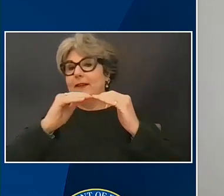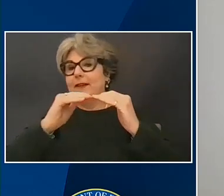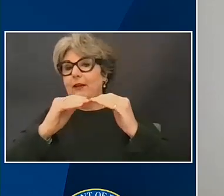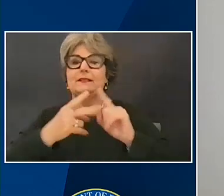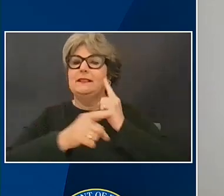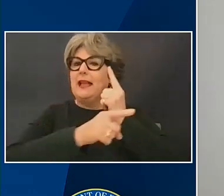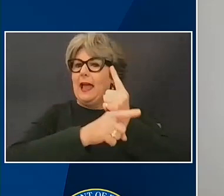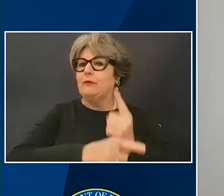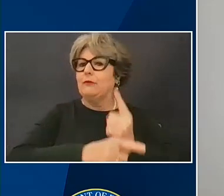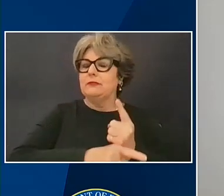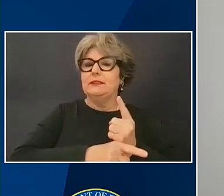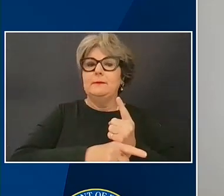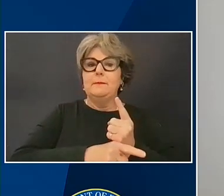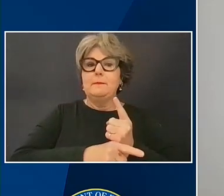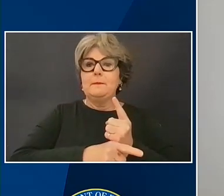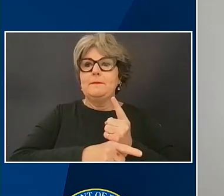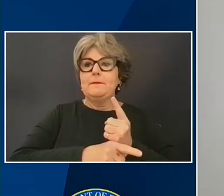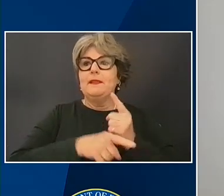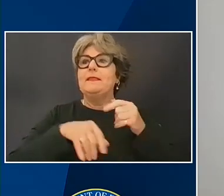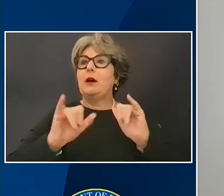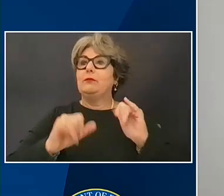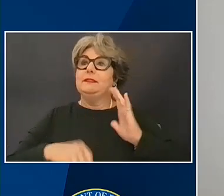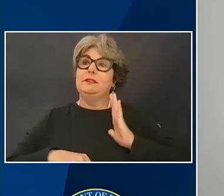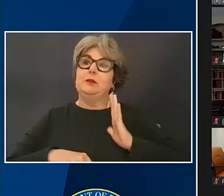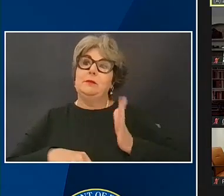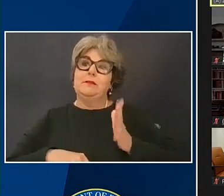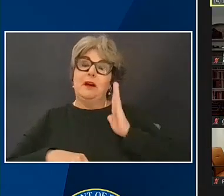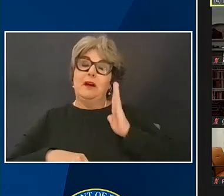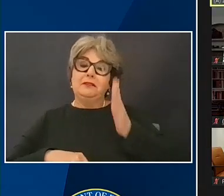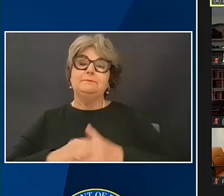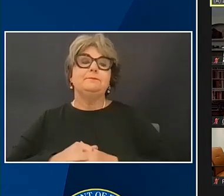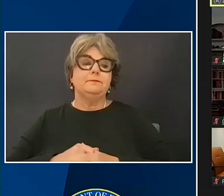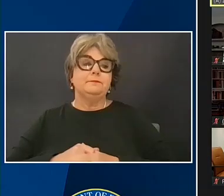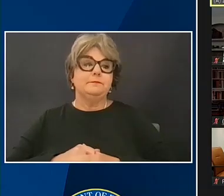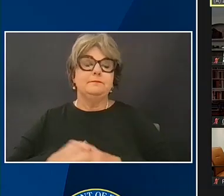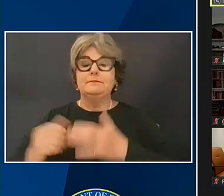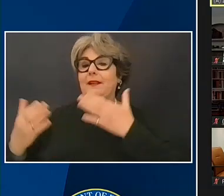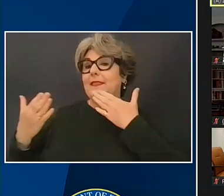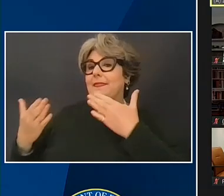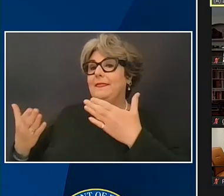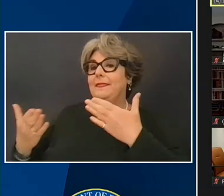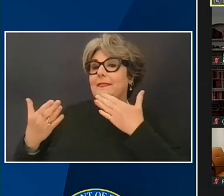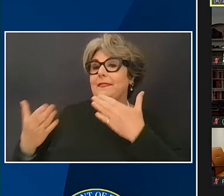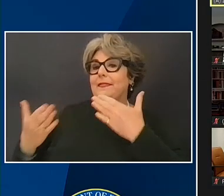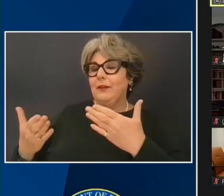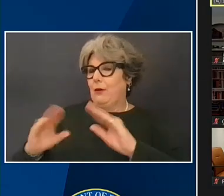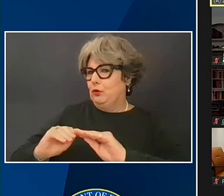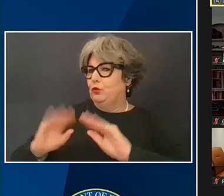So that would still be fine here. Okay. Thank you. I more wanted to be sure that that option was retained.